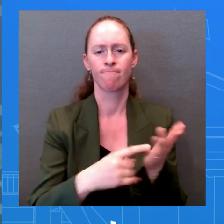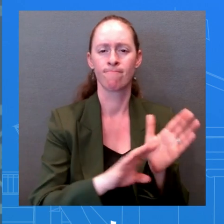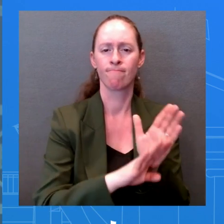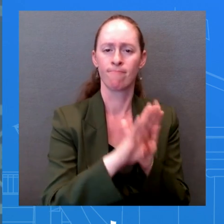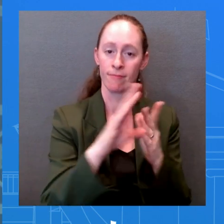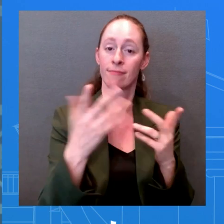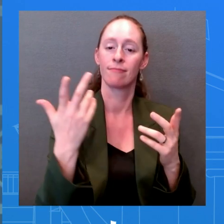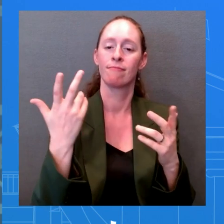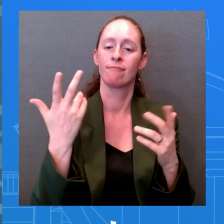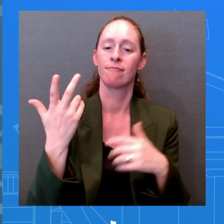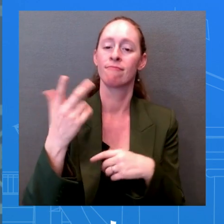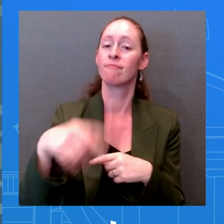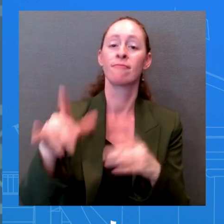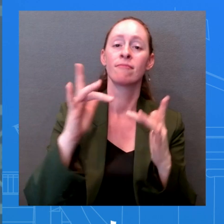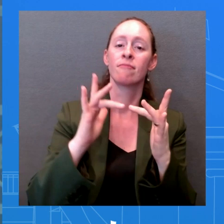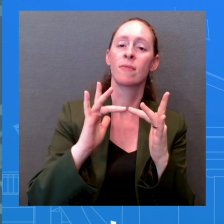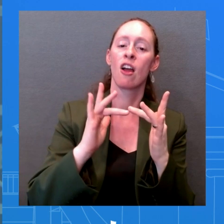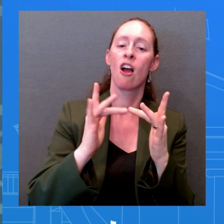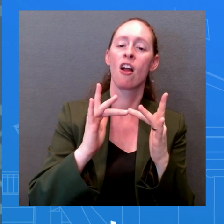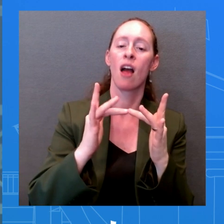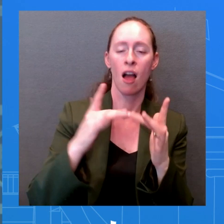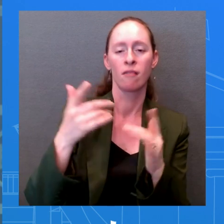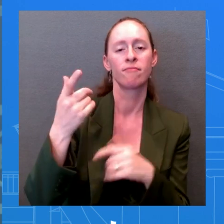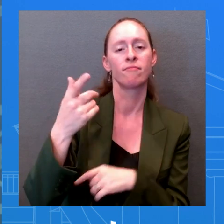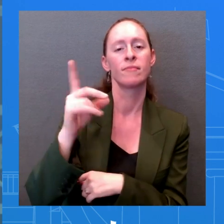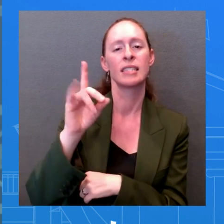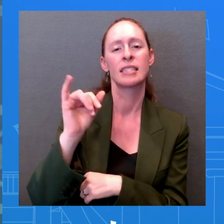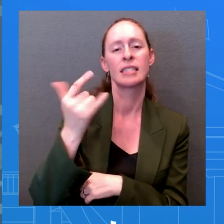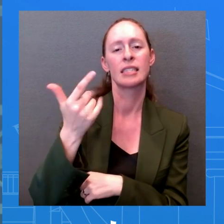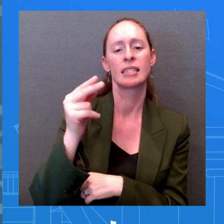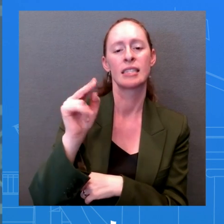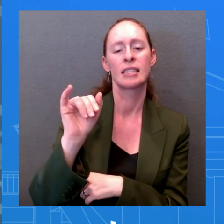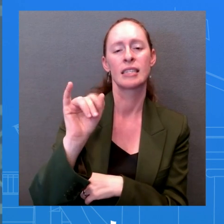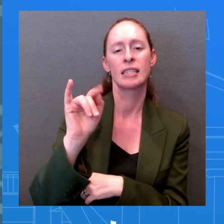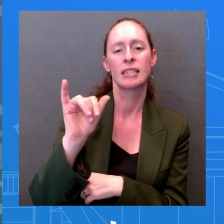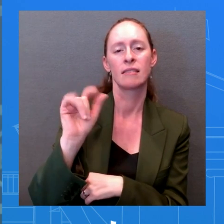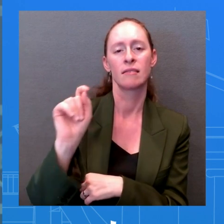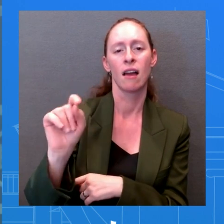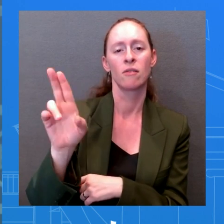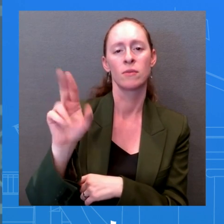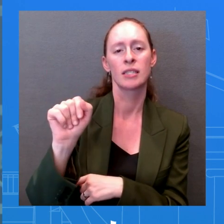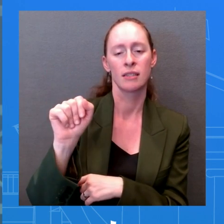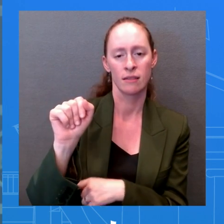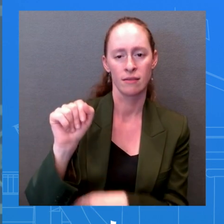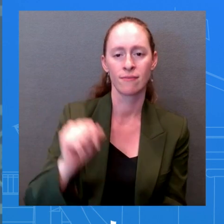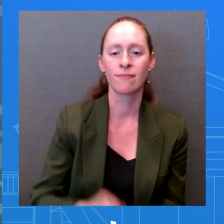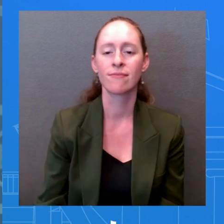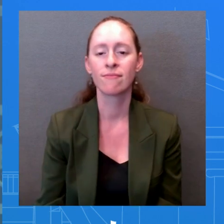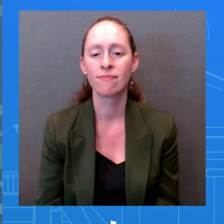to foster dialogue to communities across the country, and identify solutions to address hate-fueled violence.